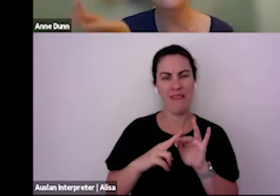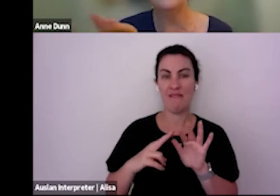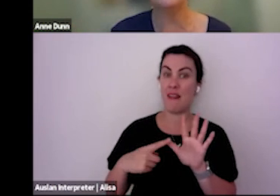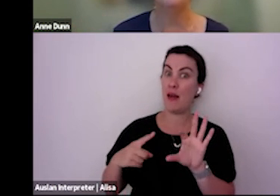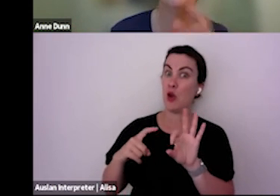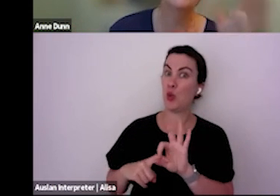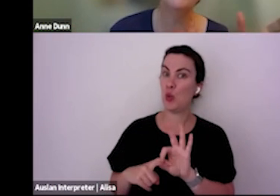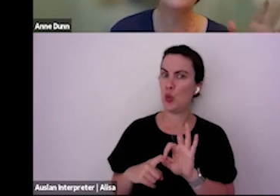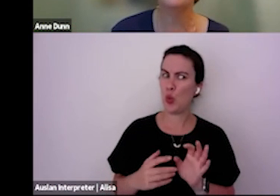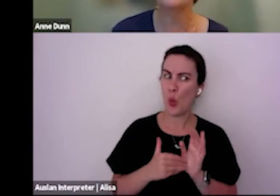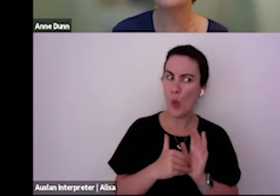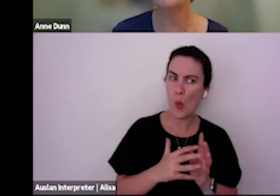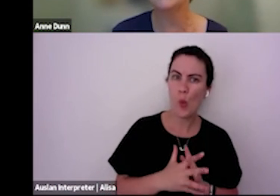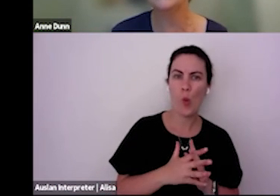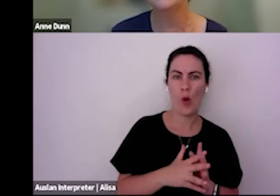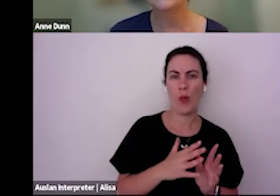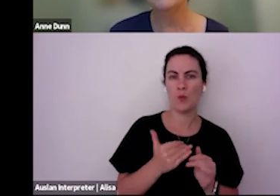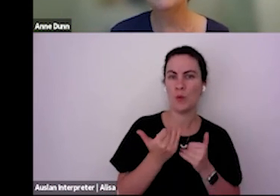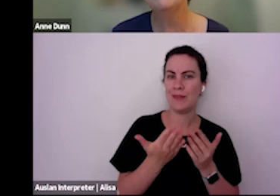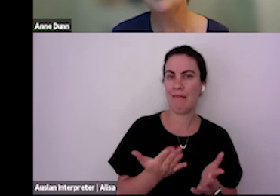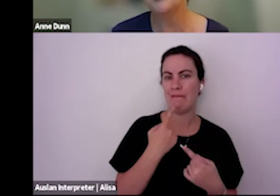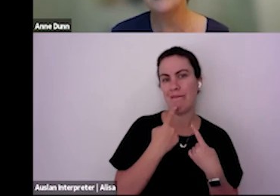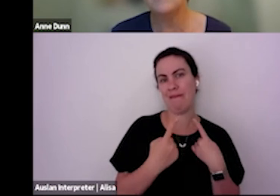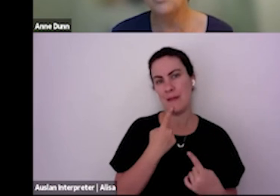to engage.